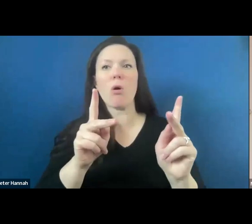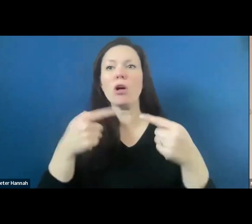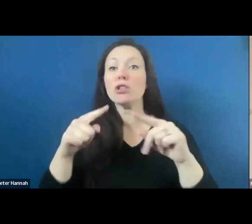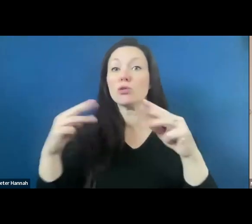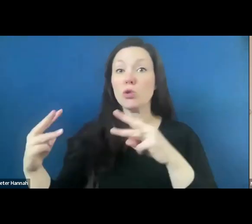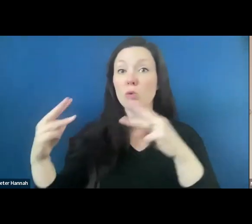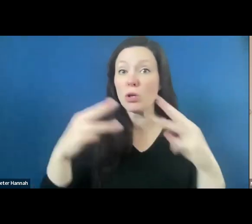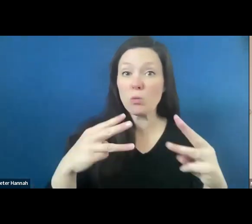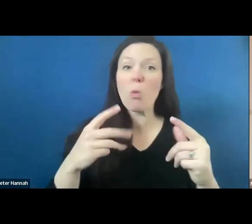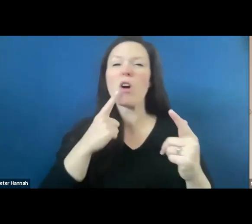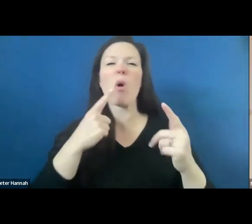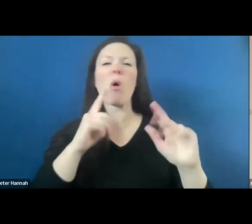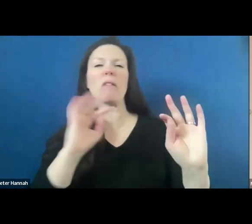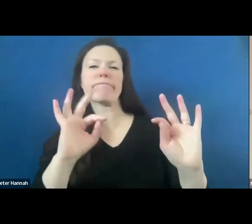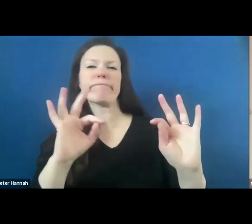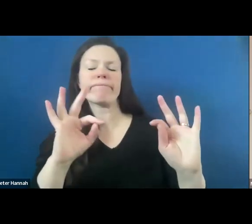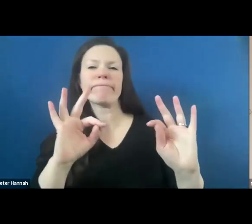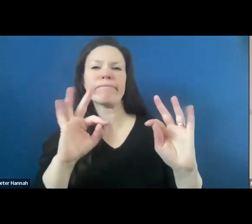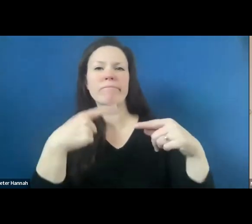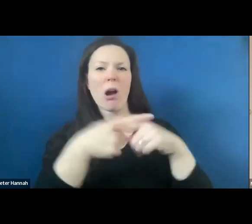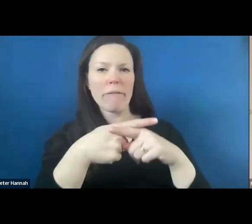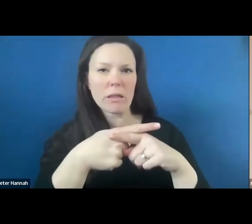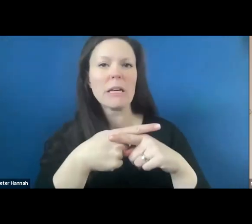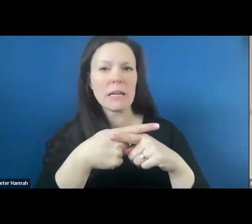And in particular, this mobilization shapes not just